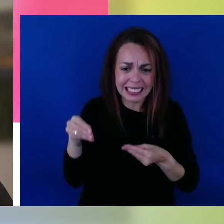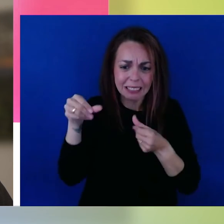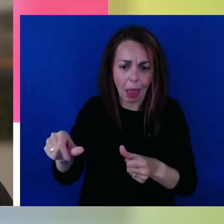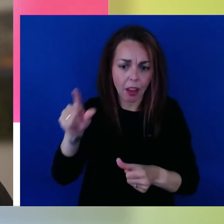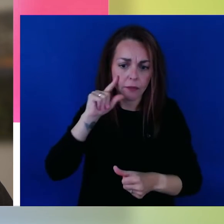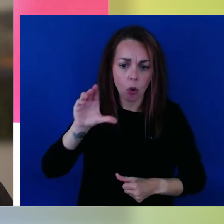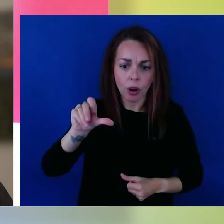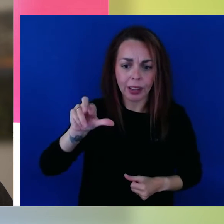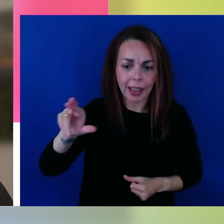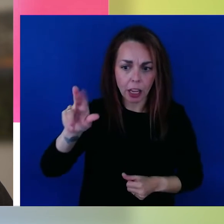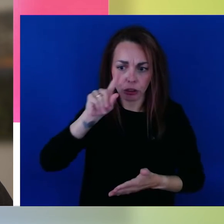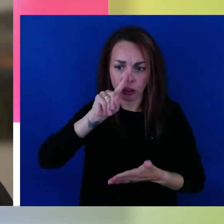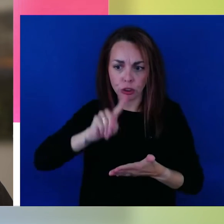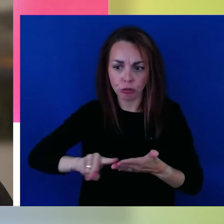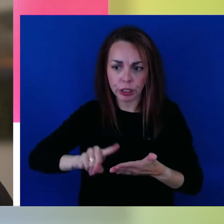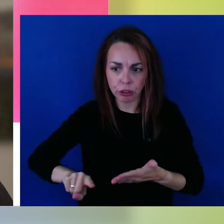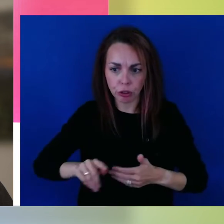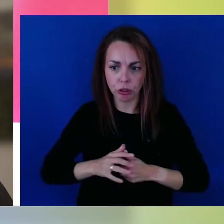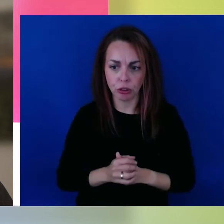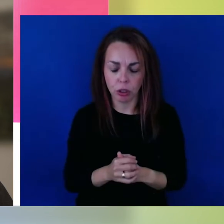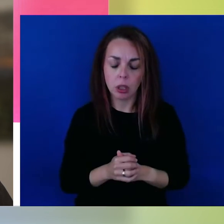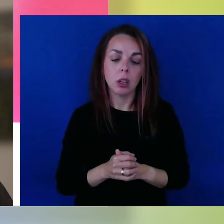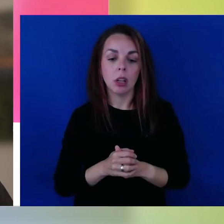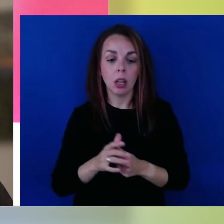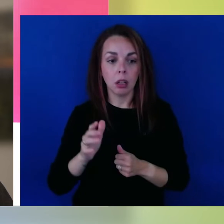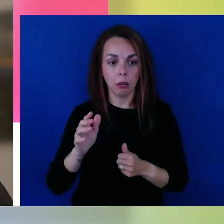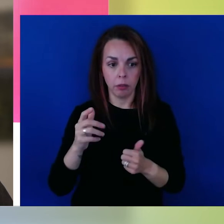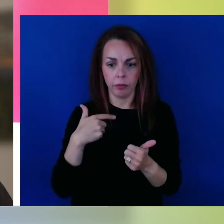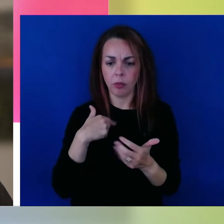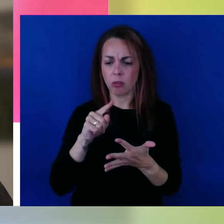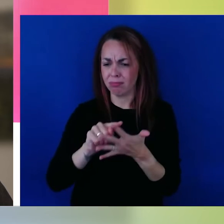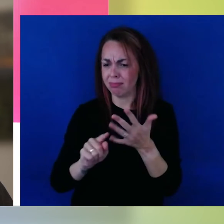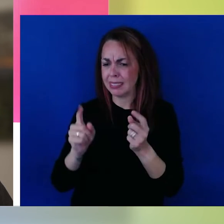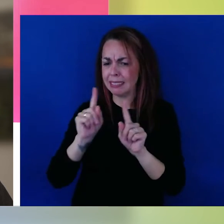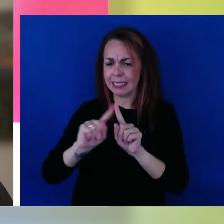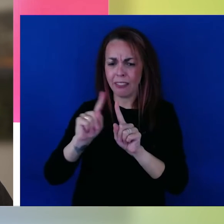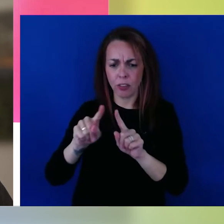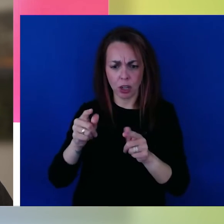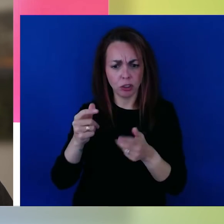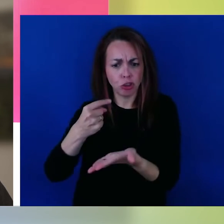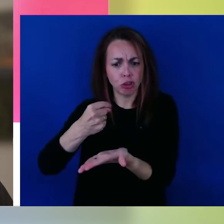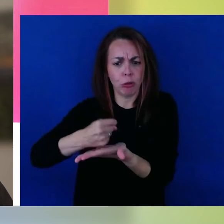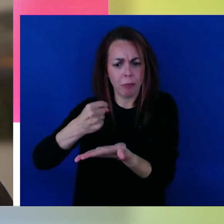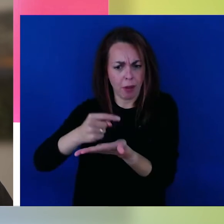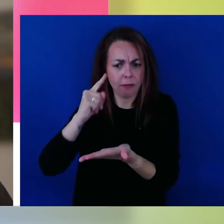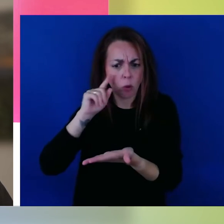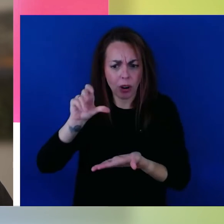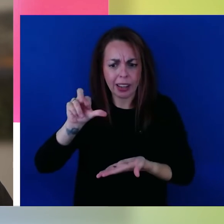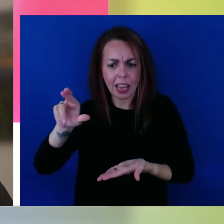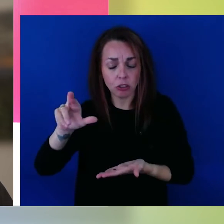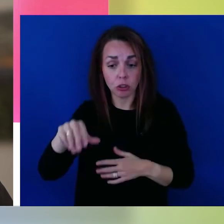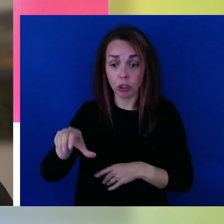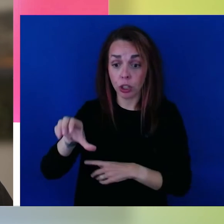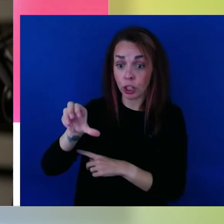and while there are effective treatments for many forms of cancer, there are no cures. In contrast,